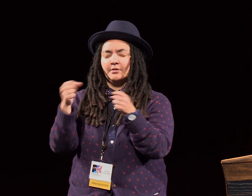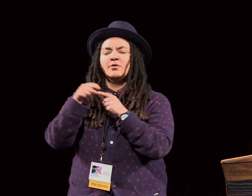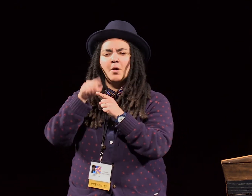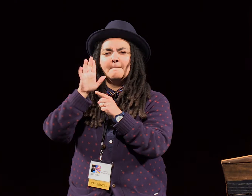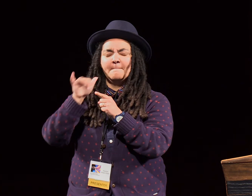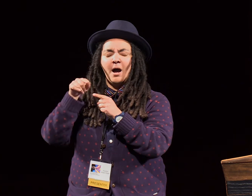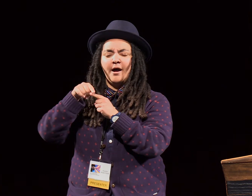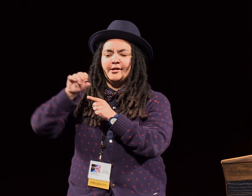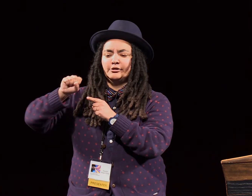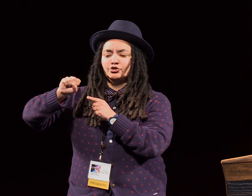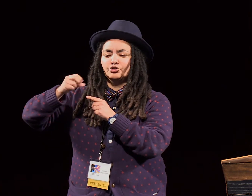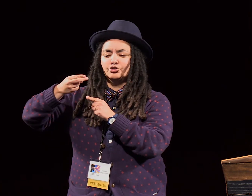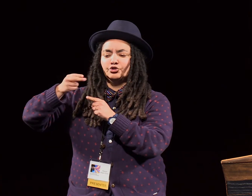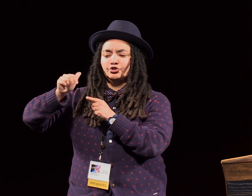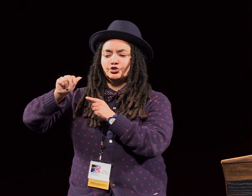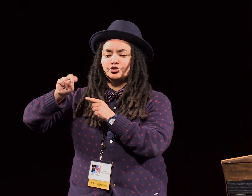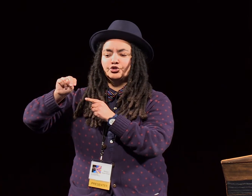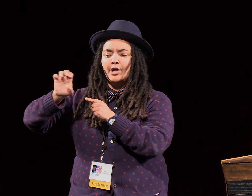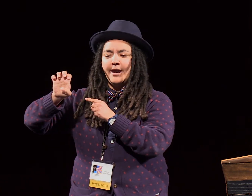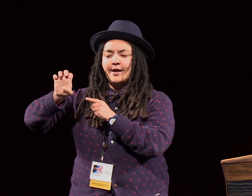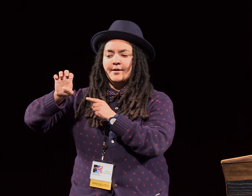Gay identity markings in sign language.